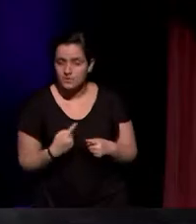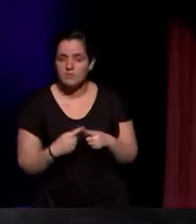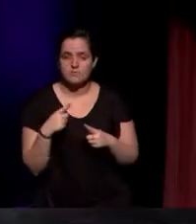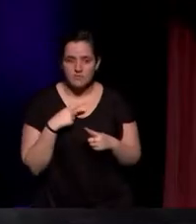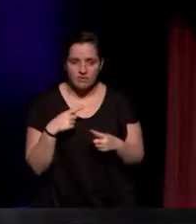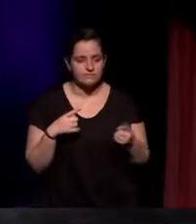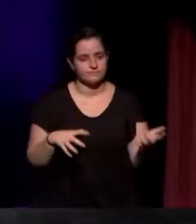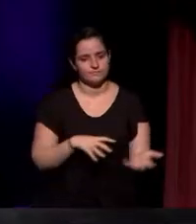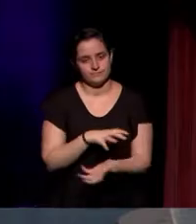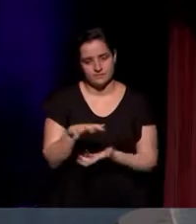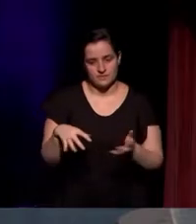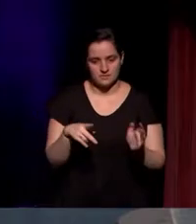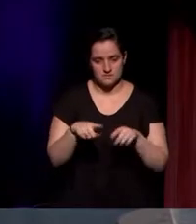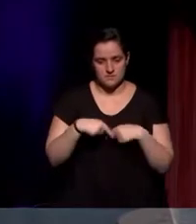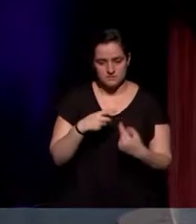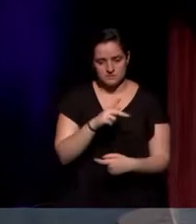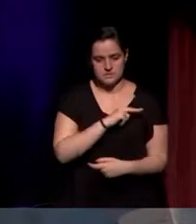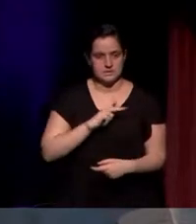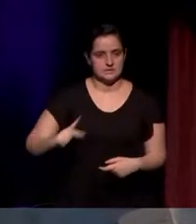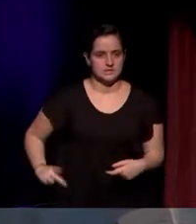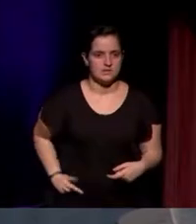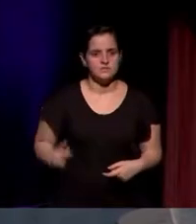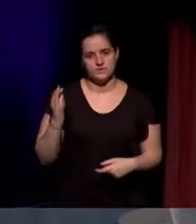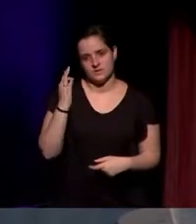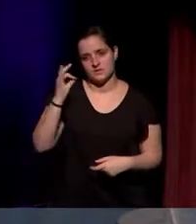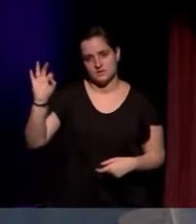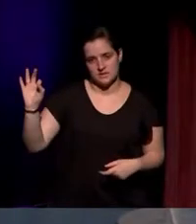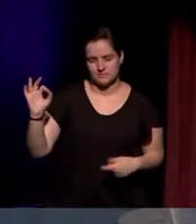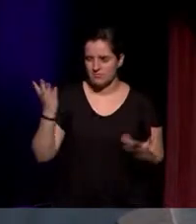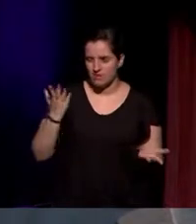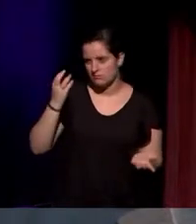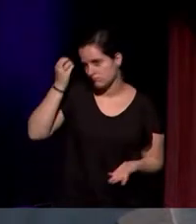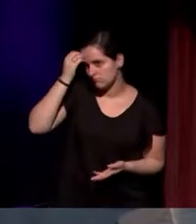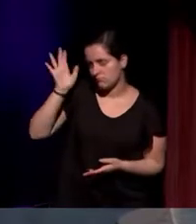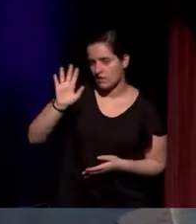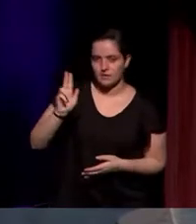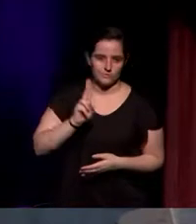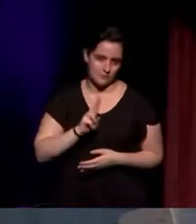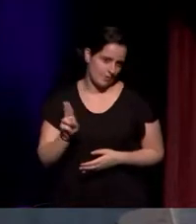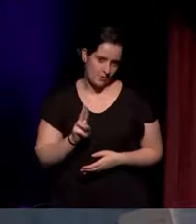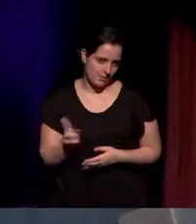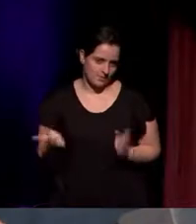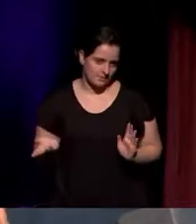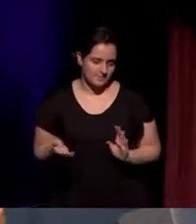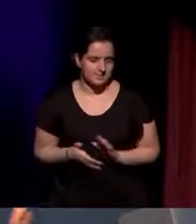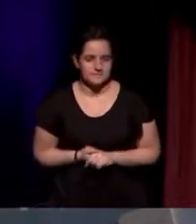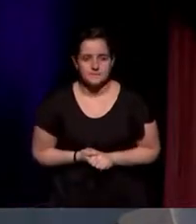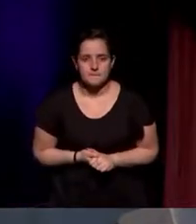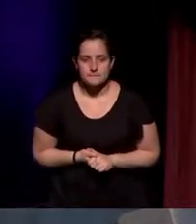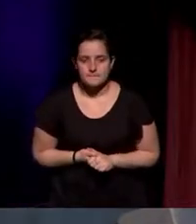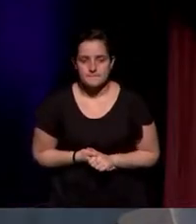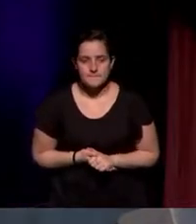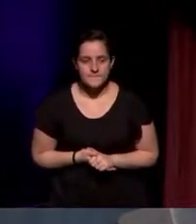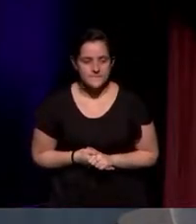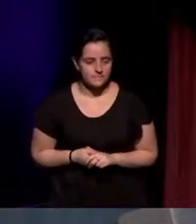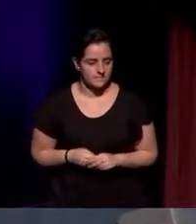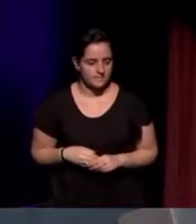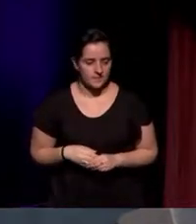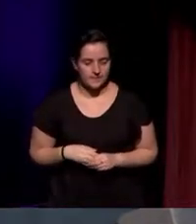of a French president, I cannot now remember his name, from time to time the names … Mac-Mahon,